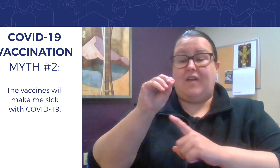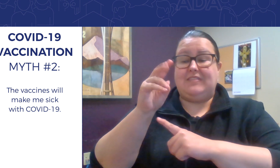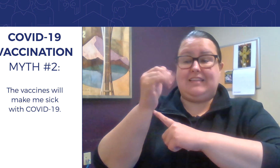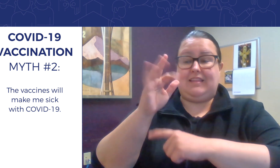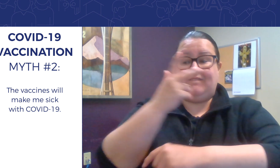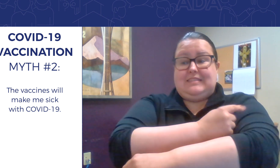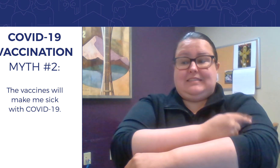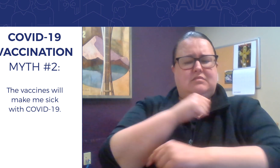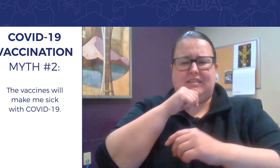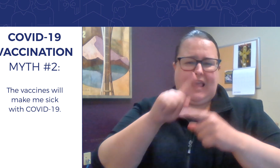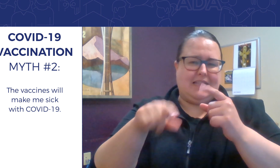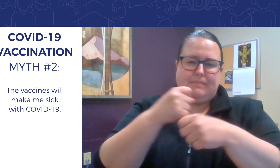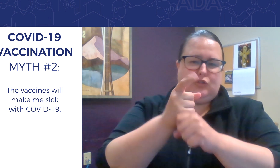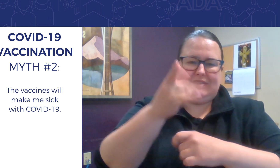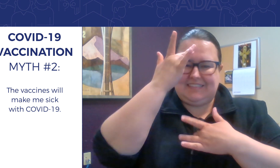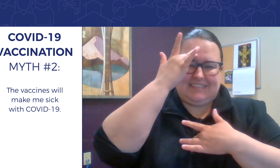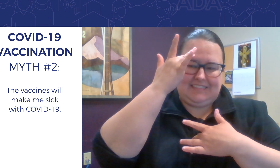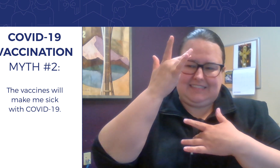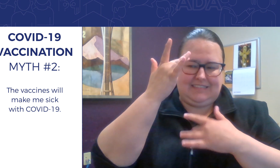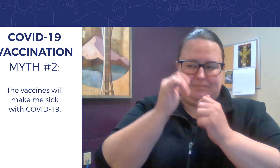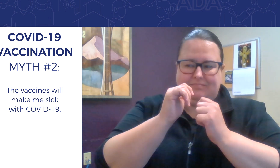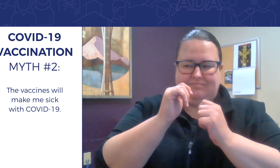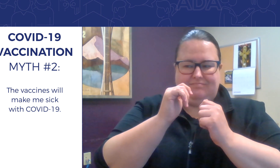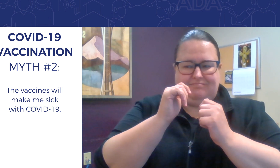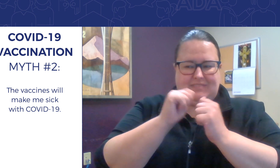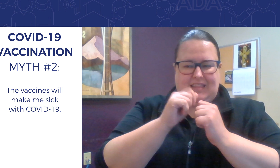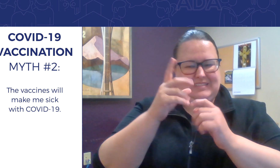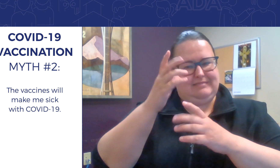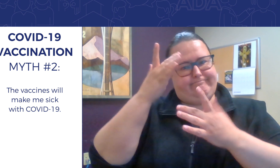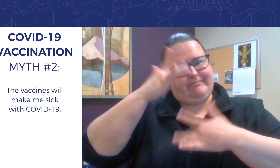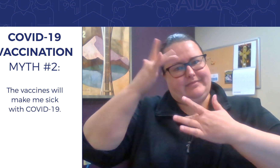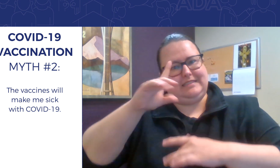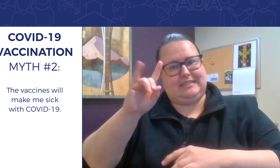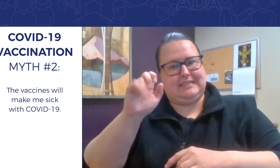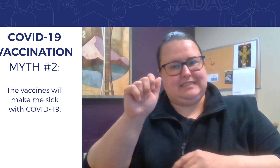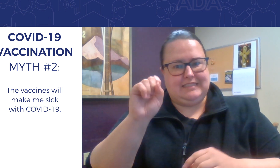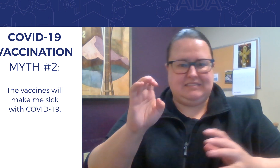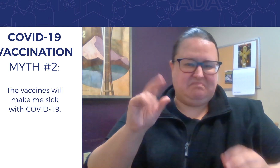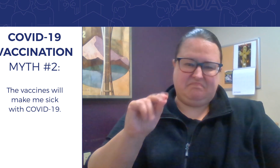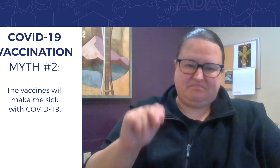The COVID-19 vaccine cannot make you sick with this disease.